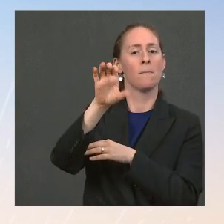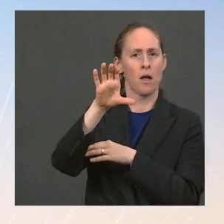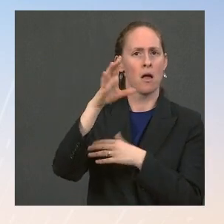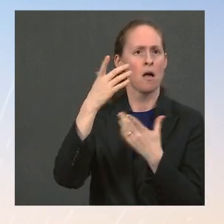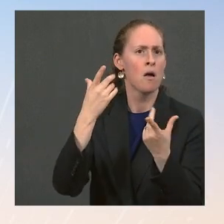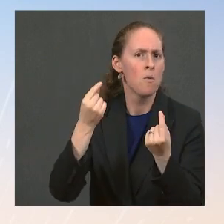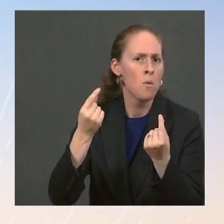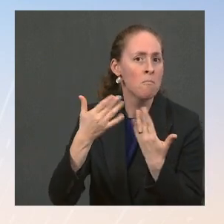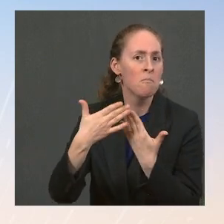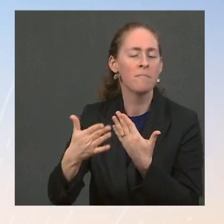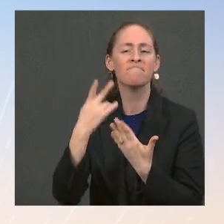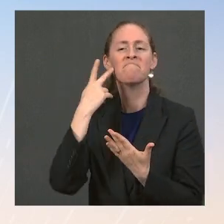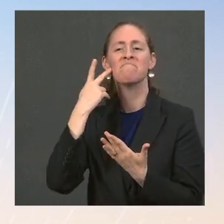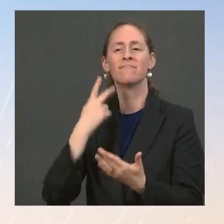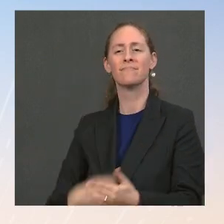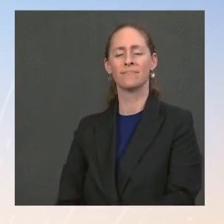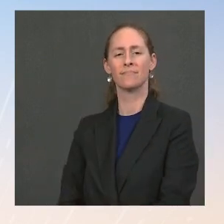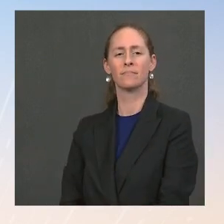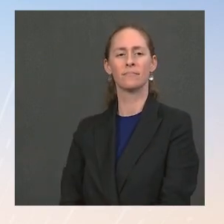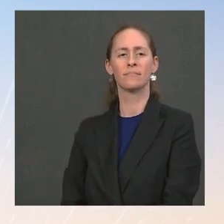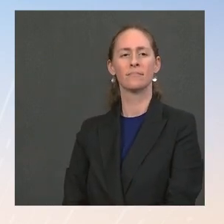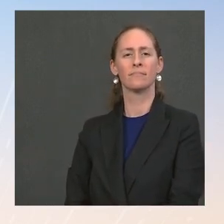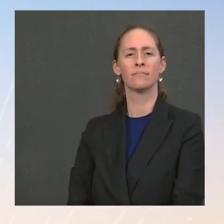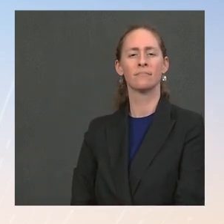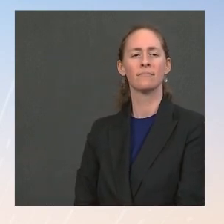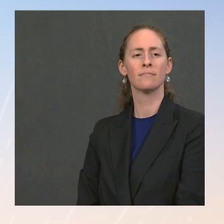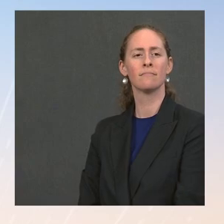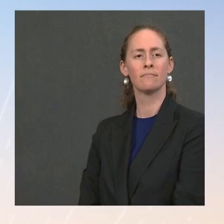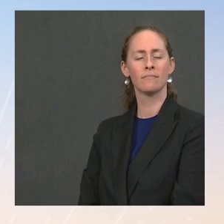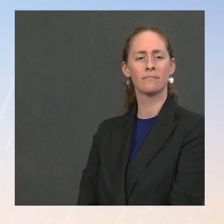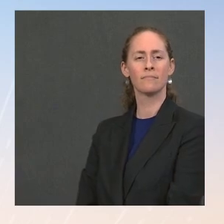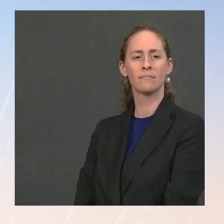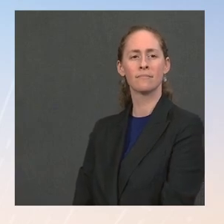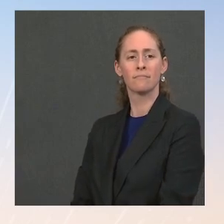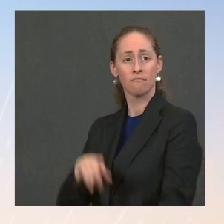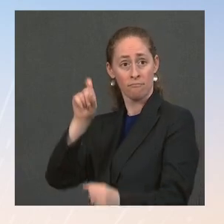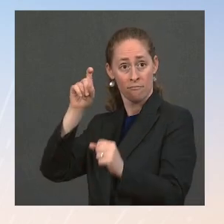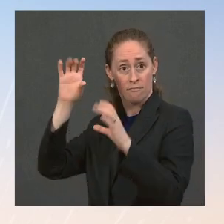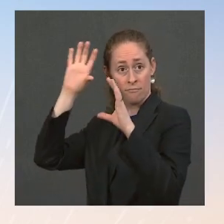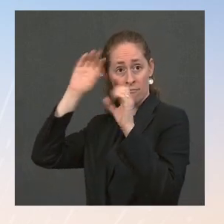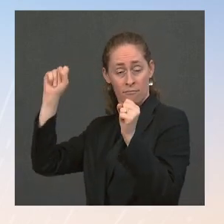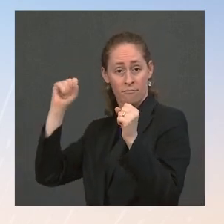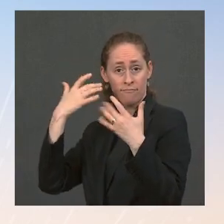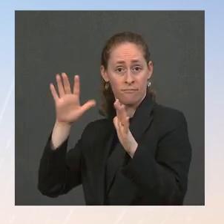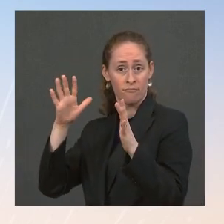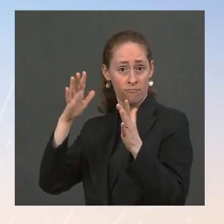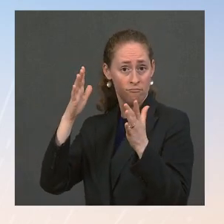spoken with Senator Sinema this week? And do you have a sense of what the areas of difference are?